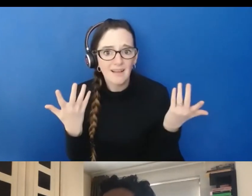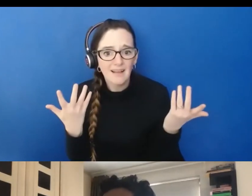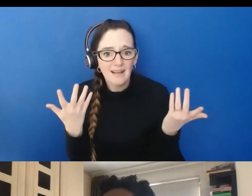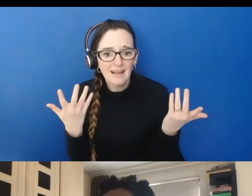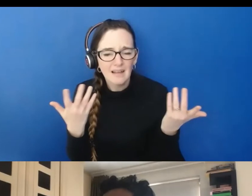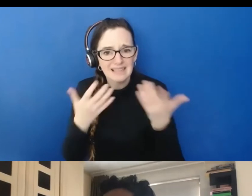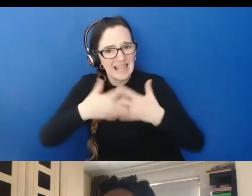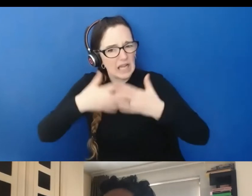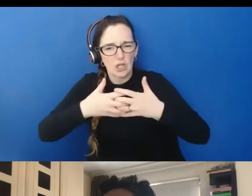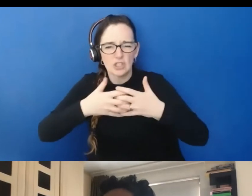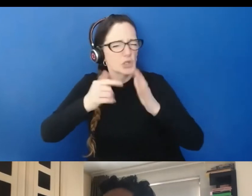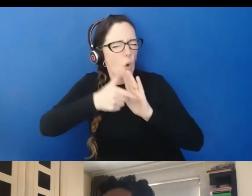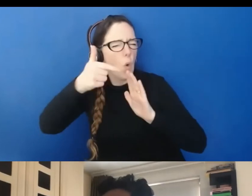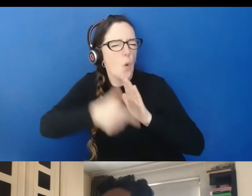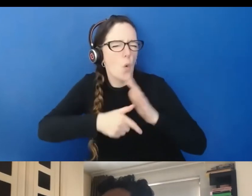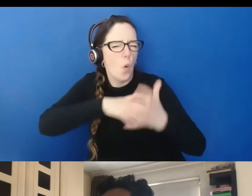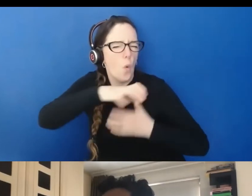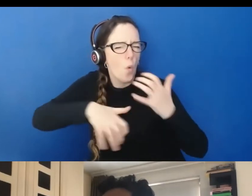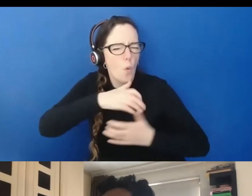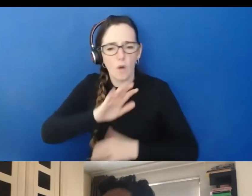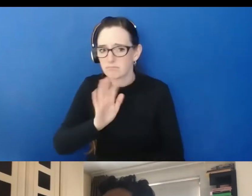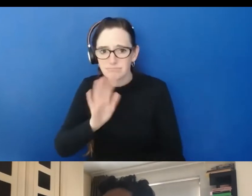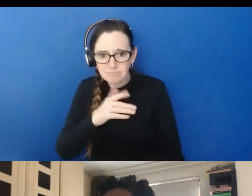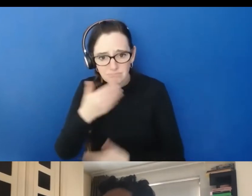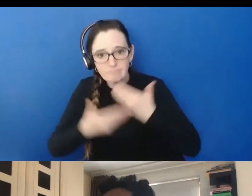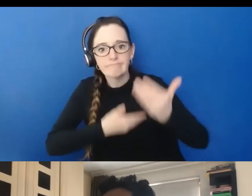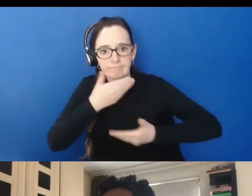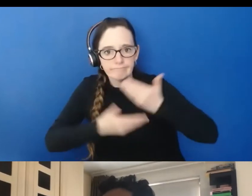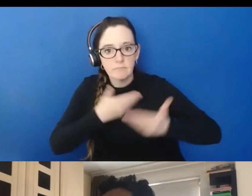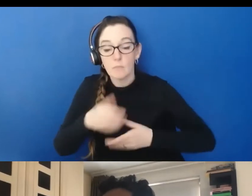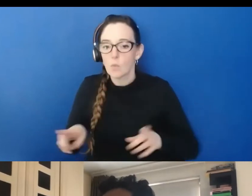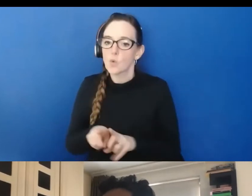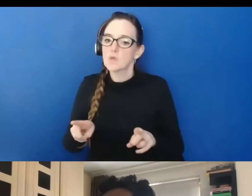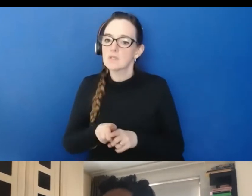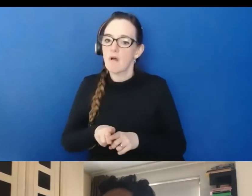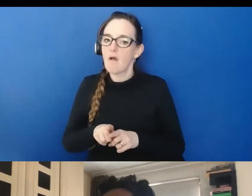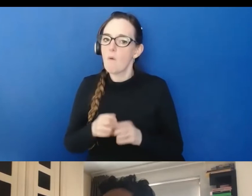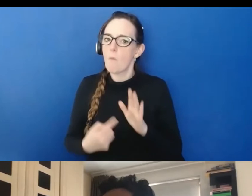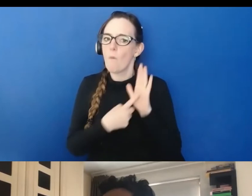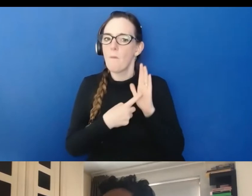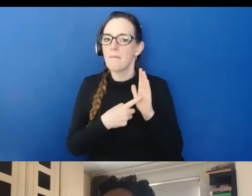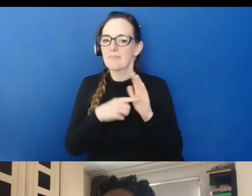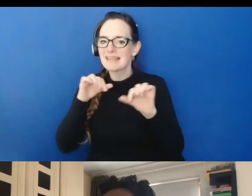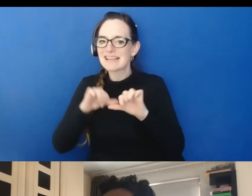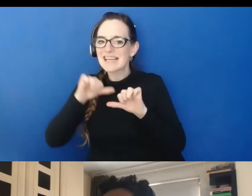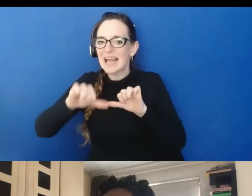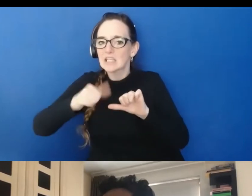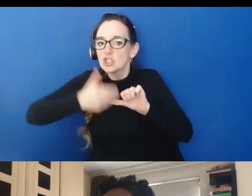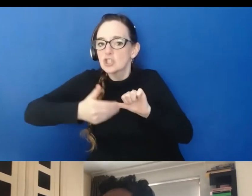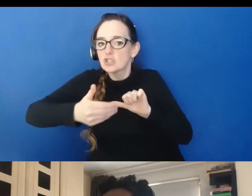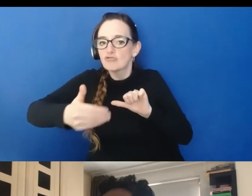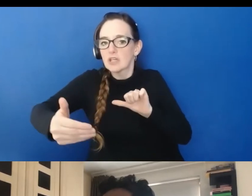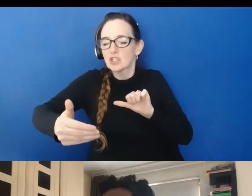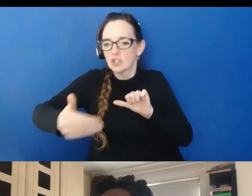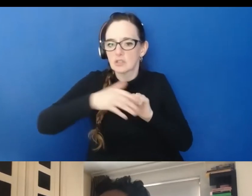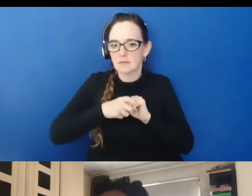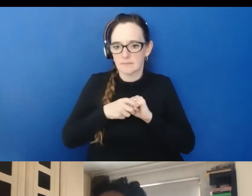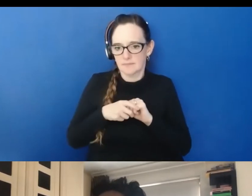the next generation. I actually really love this like